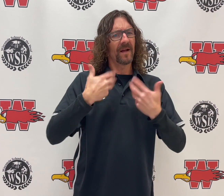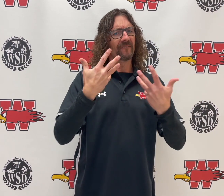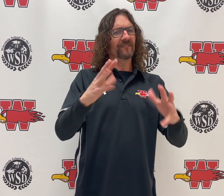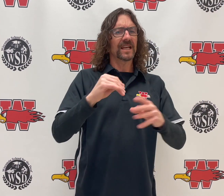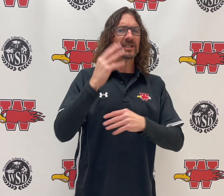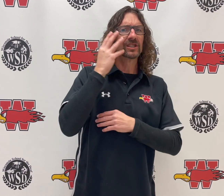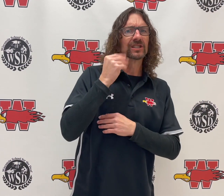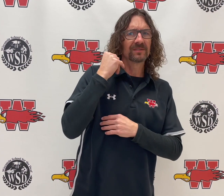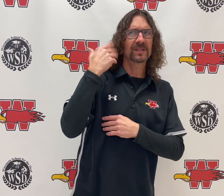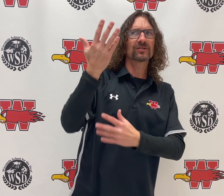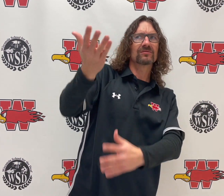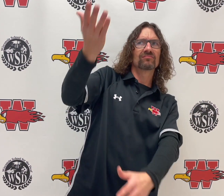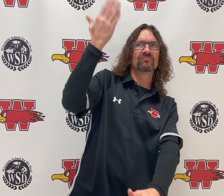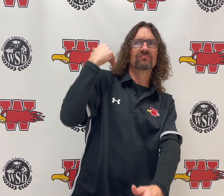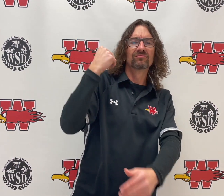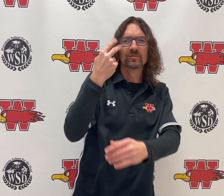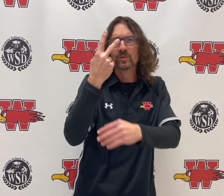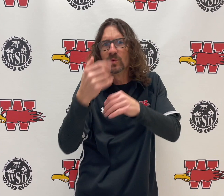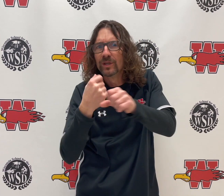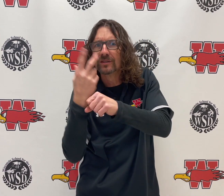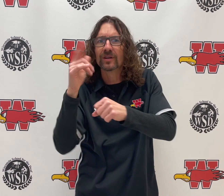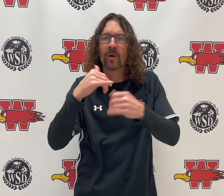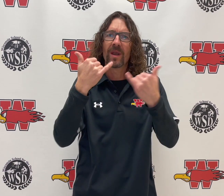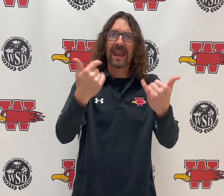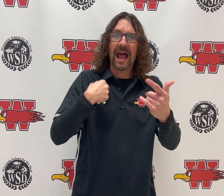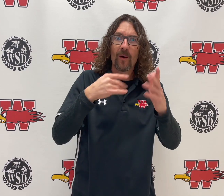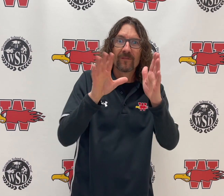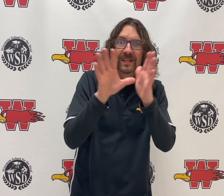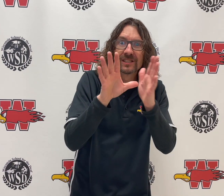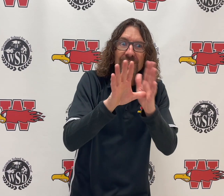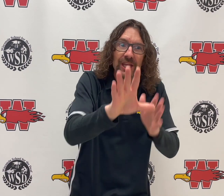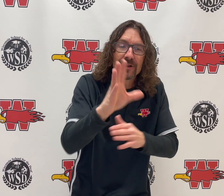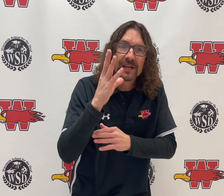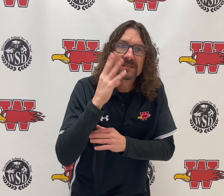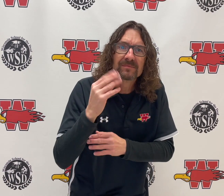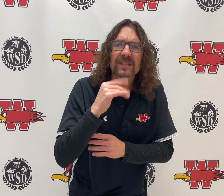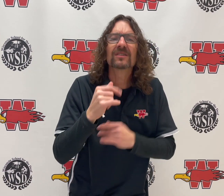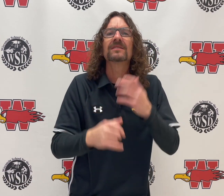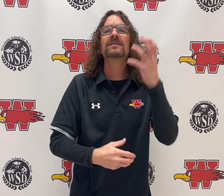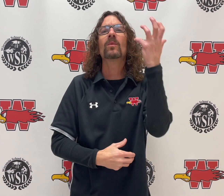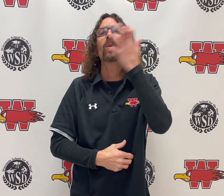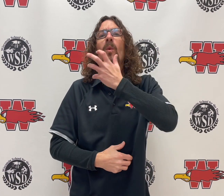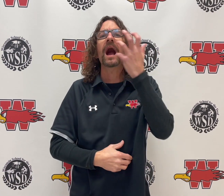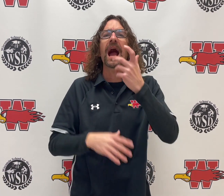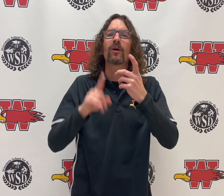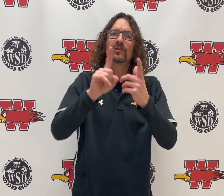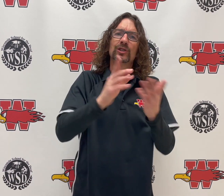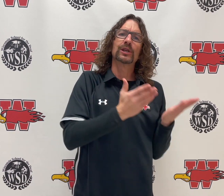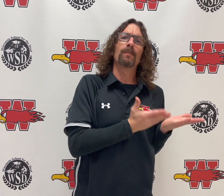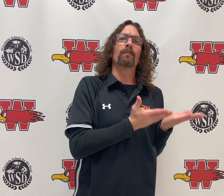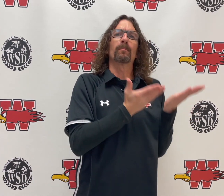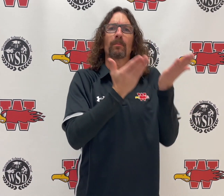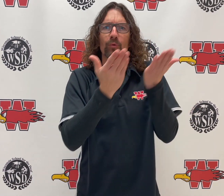And so I feel that, looking back from a couple years ago till now, as a senior, her experience -